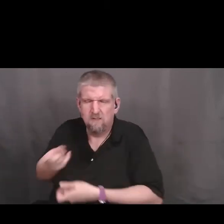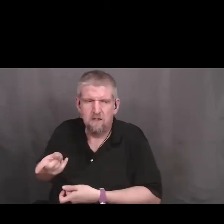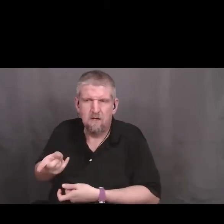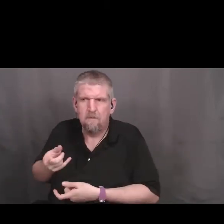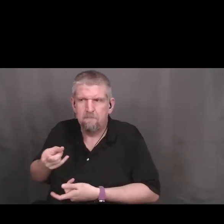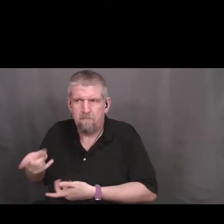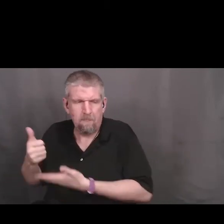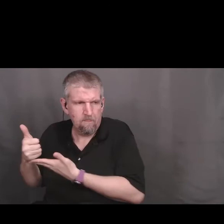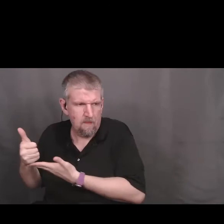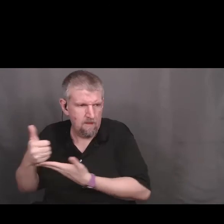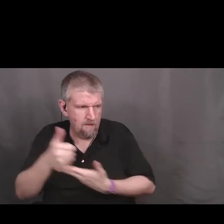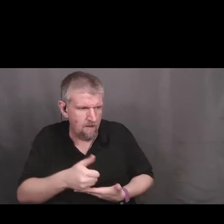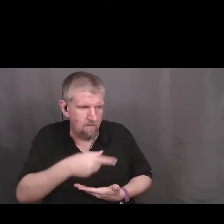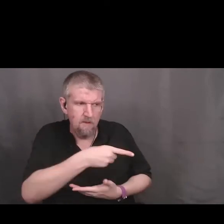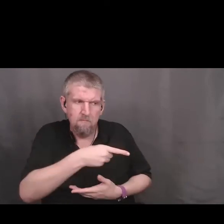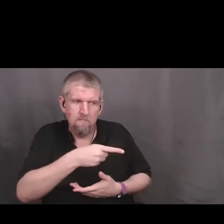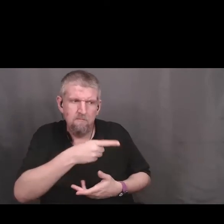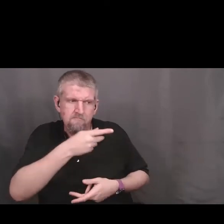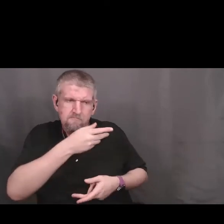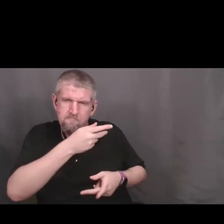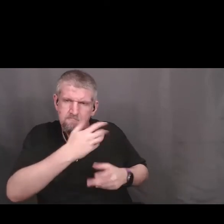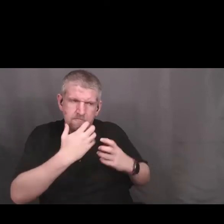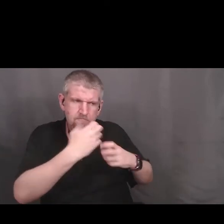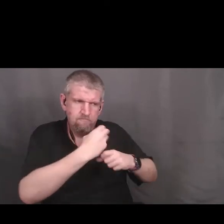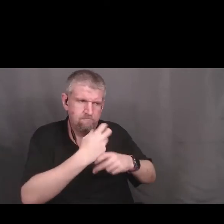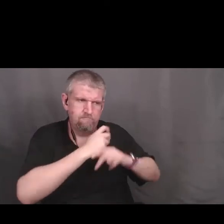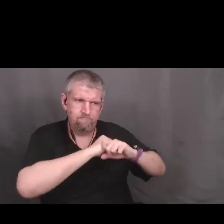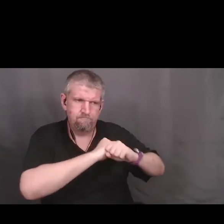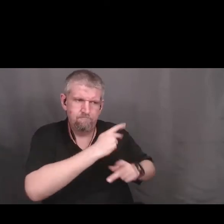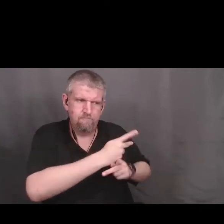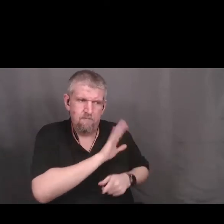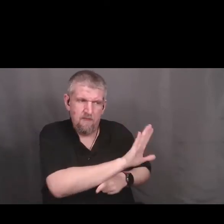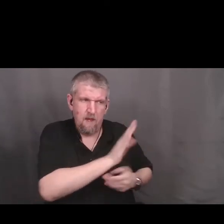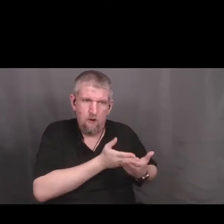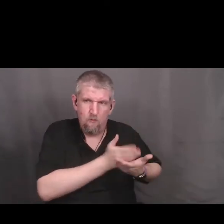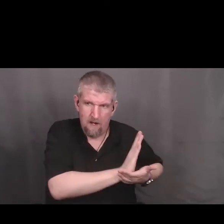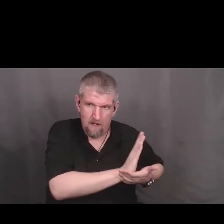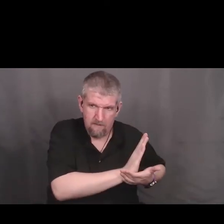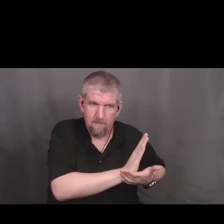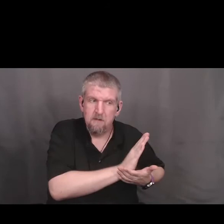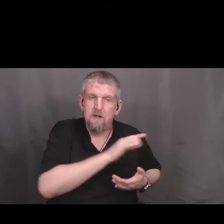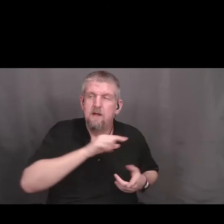keep all of their rights, but the person supporting them can help them make decisions.